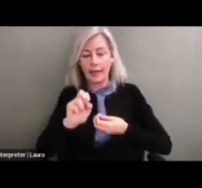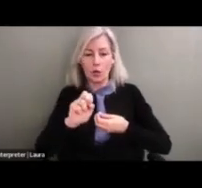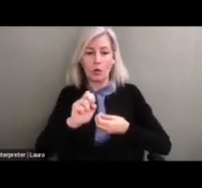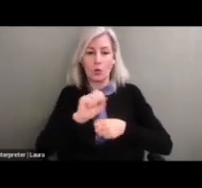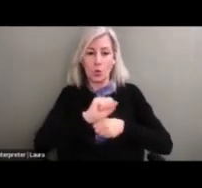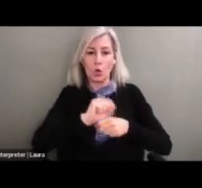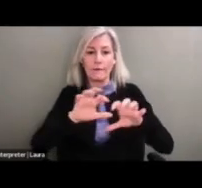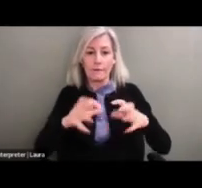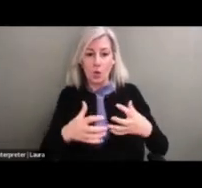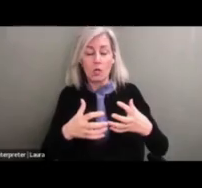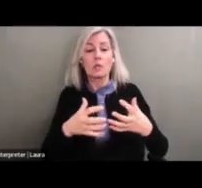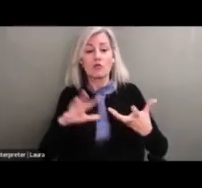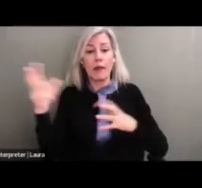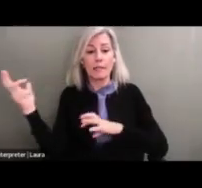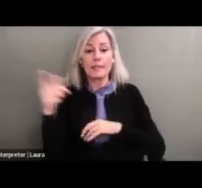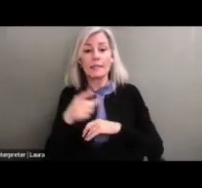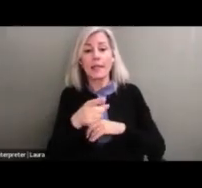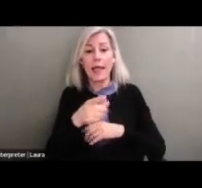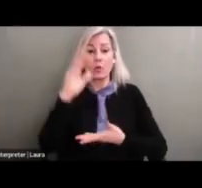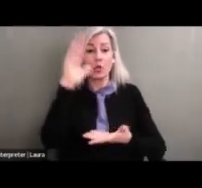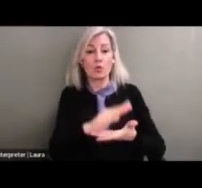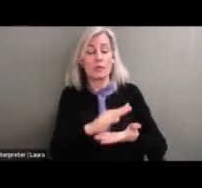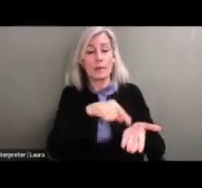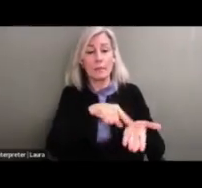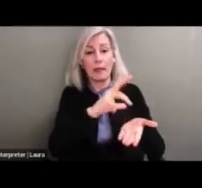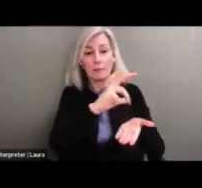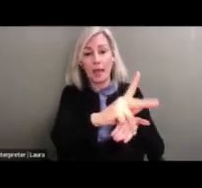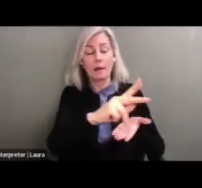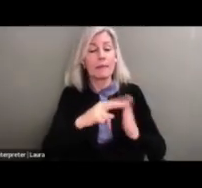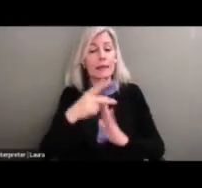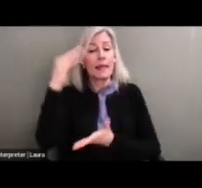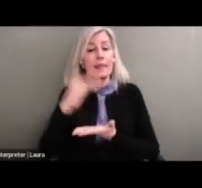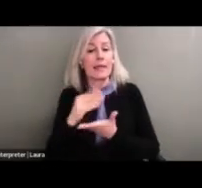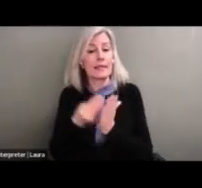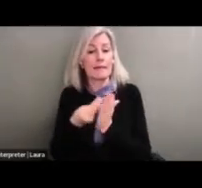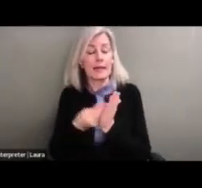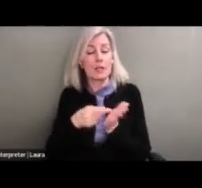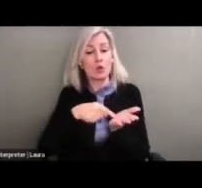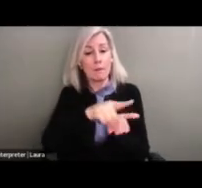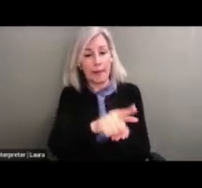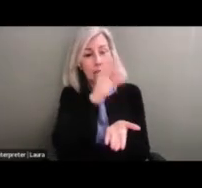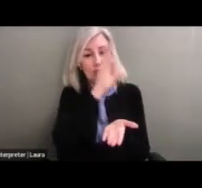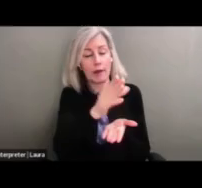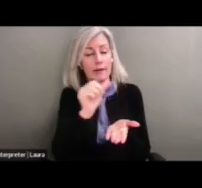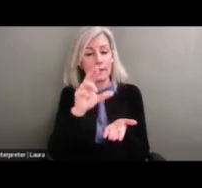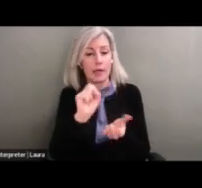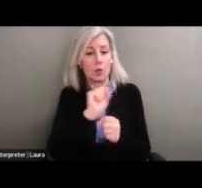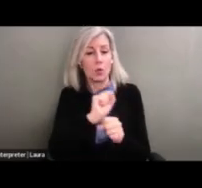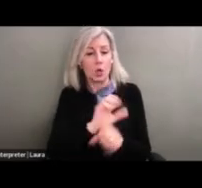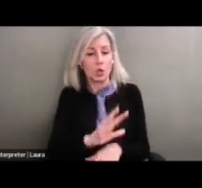and other programs led by the Administration for Community Living about the direct care workforce crisis, and again, reducing those reimbursement rates